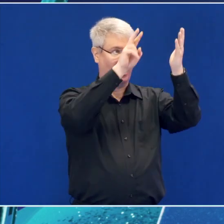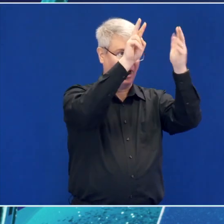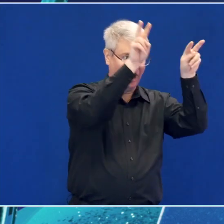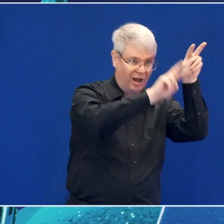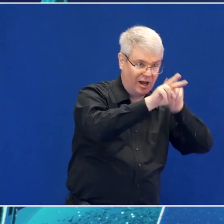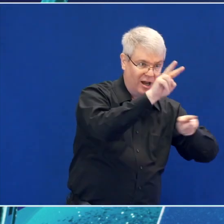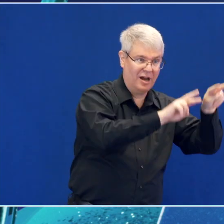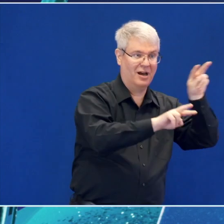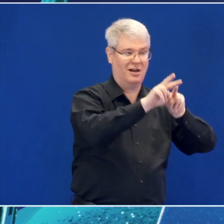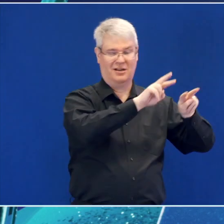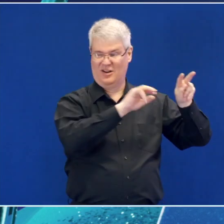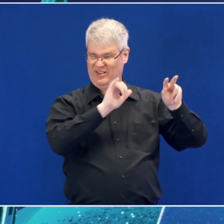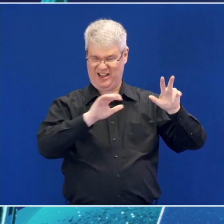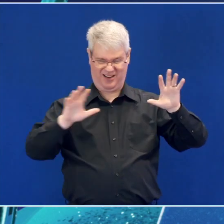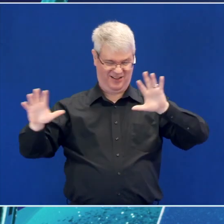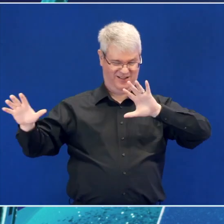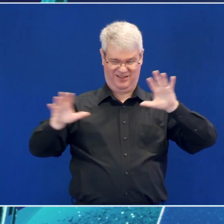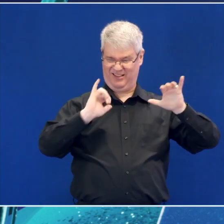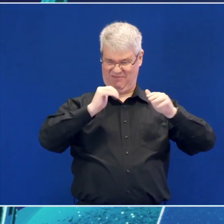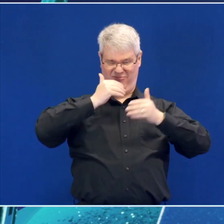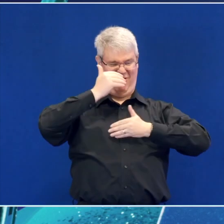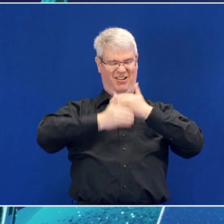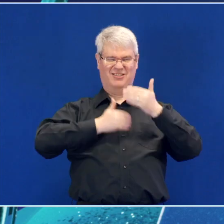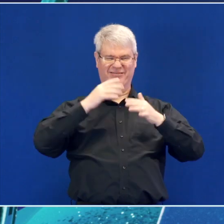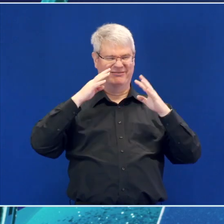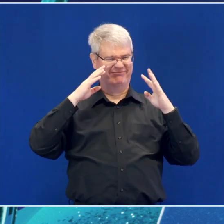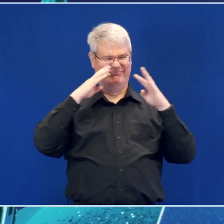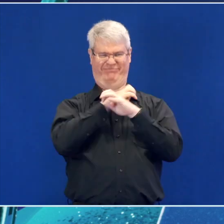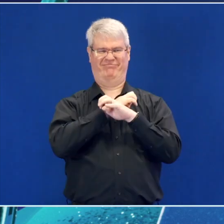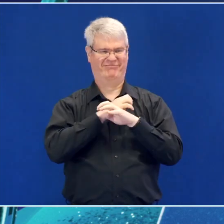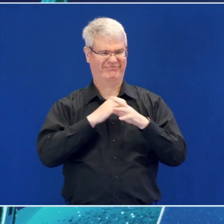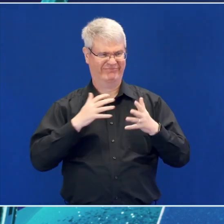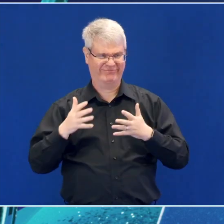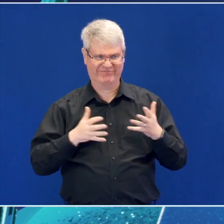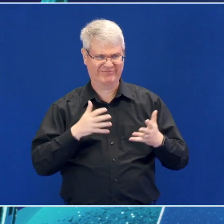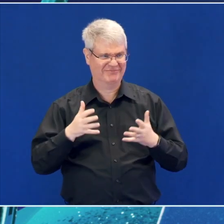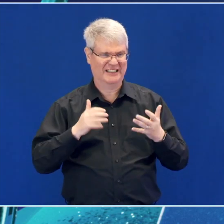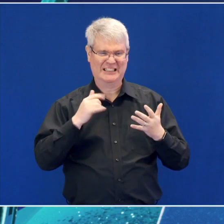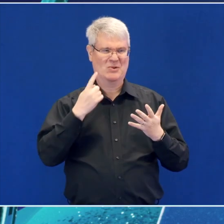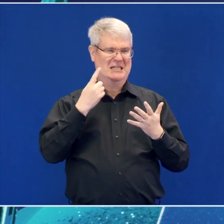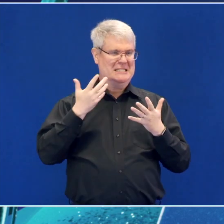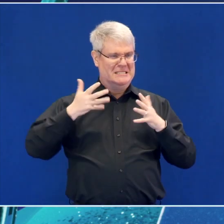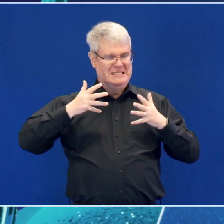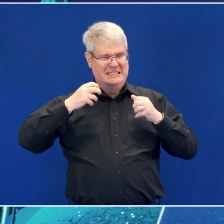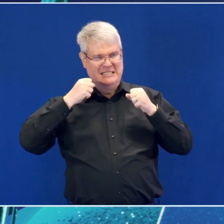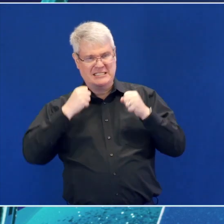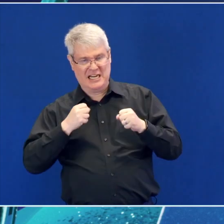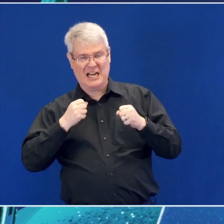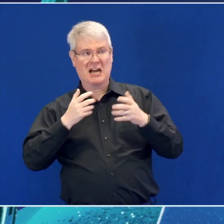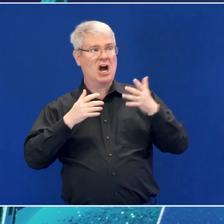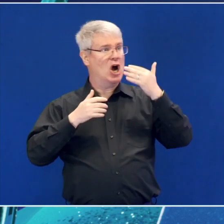So what you need to understand is the strengths and the weaknesses of the models, what they're good at,